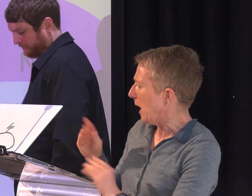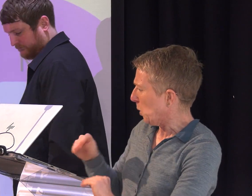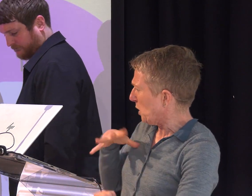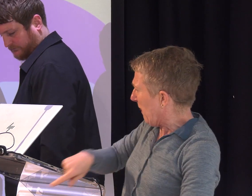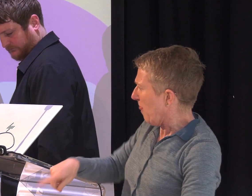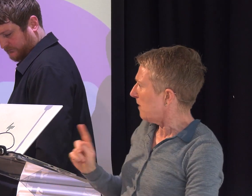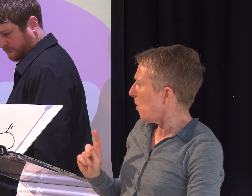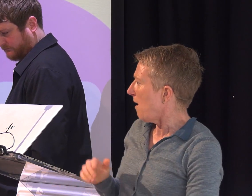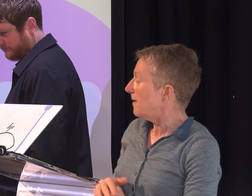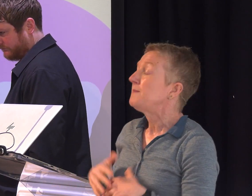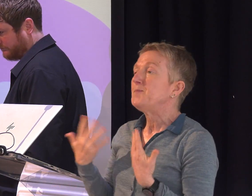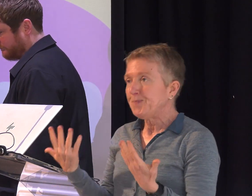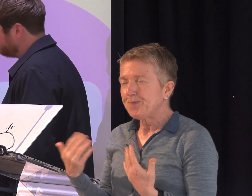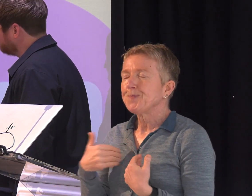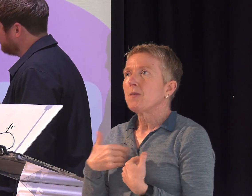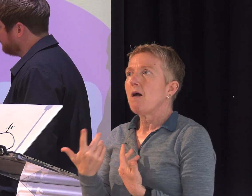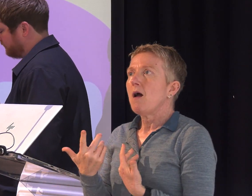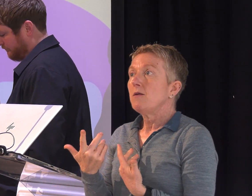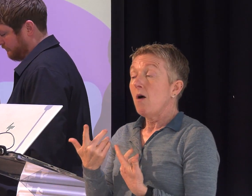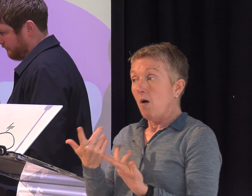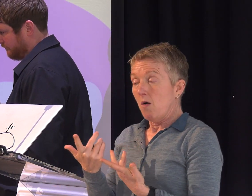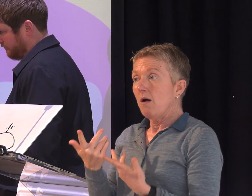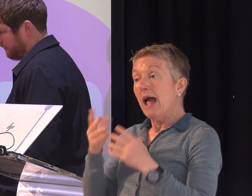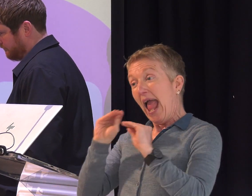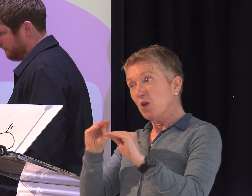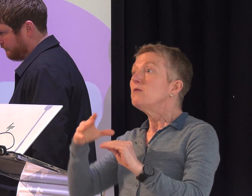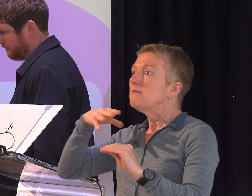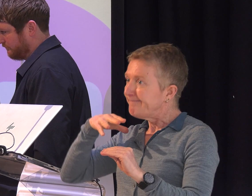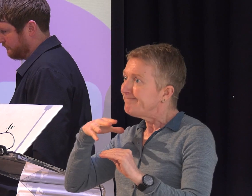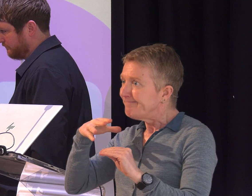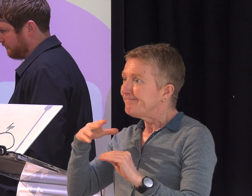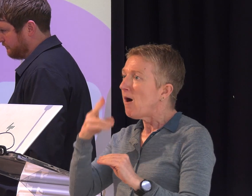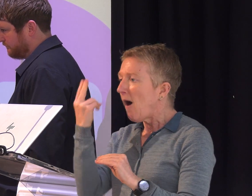Well, art and creativity are essential education as they allow teachers